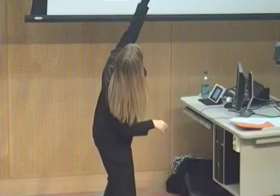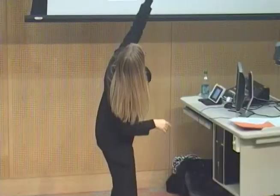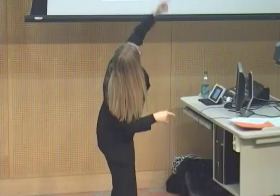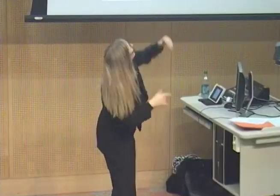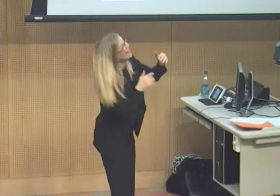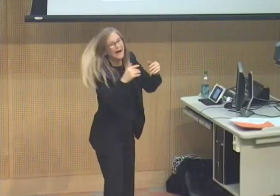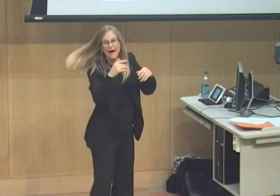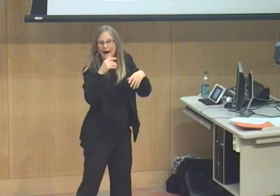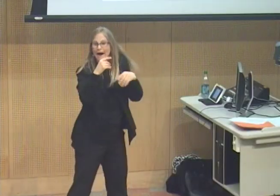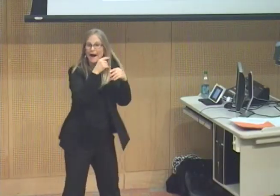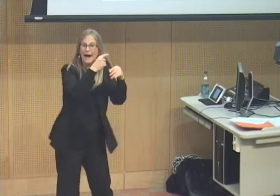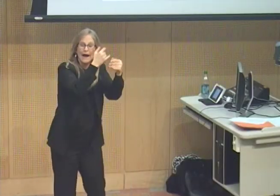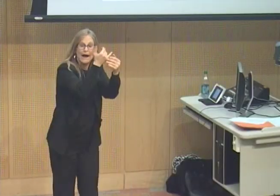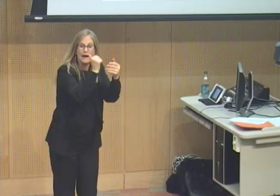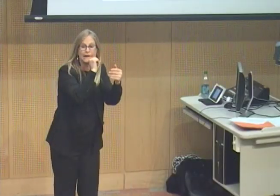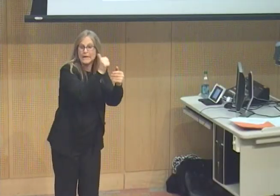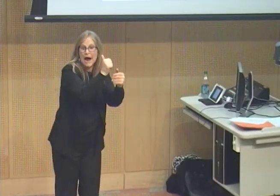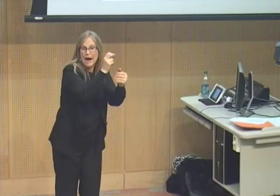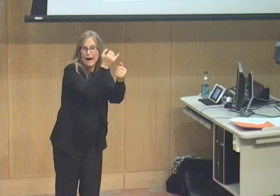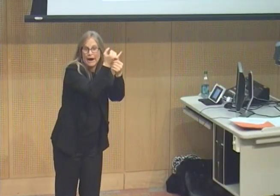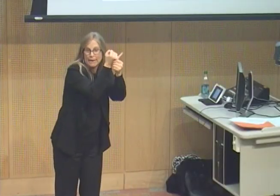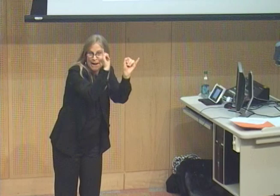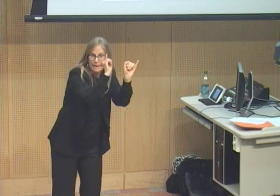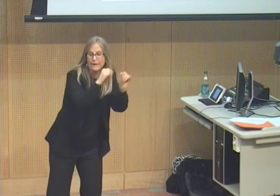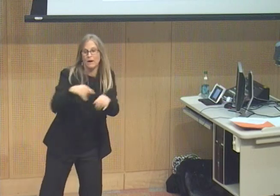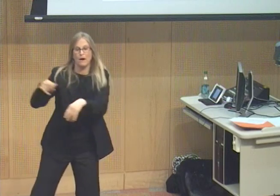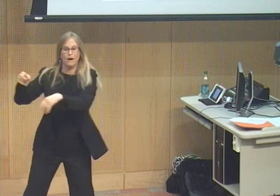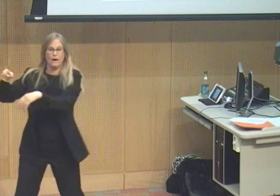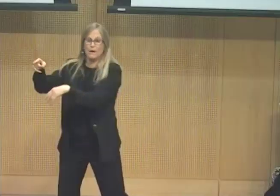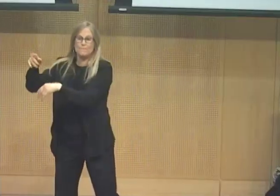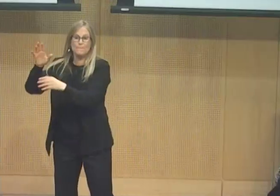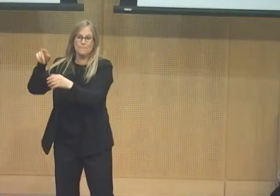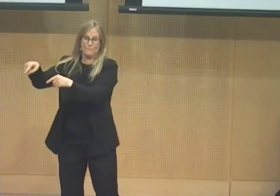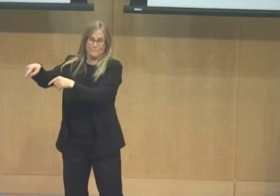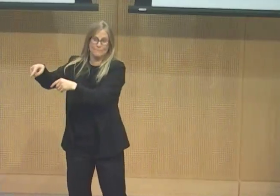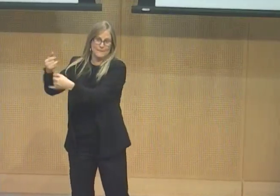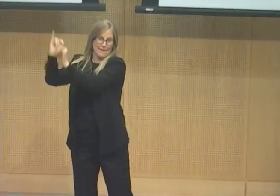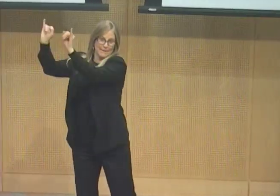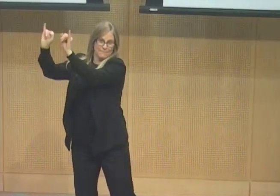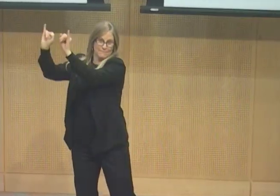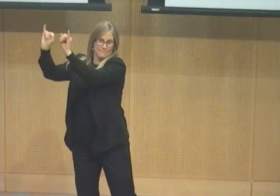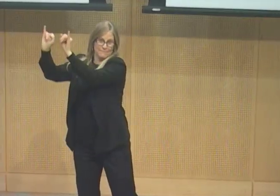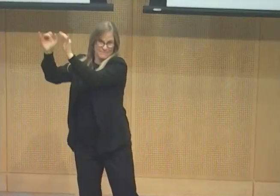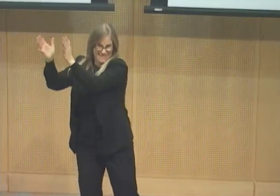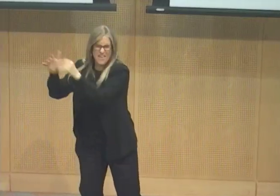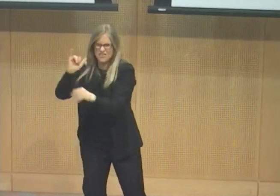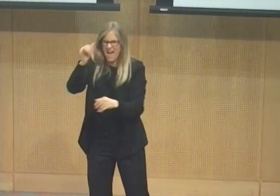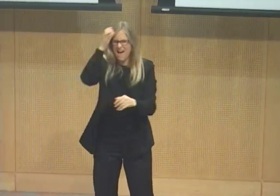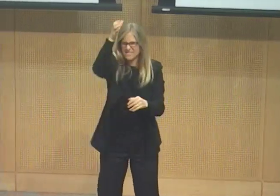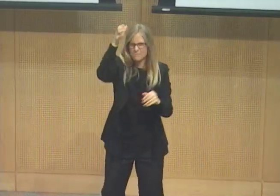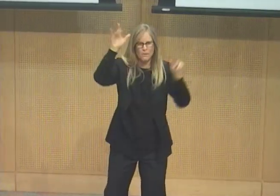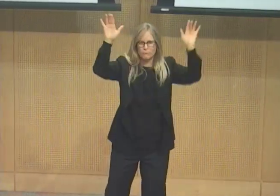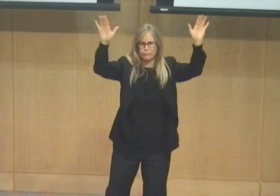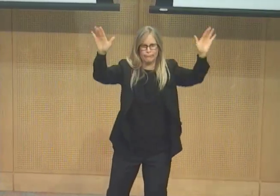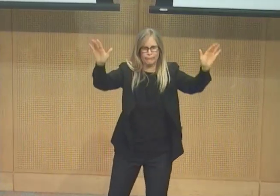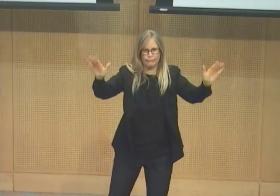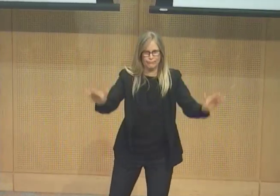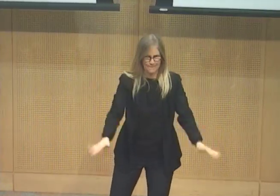and it is a connected theme throughout the 86 articles that I analyzed. The ideas of independent versus dependent